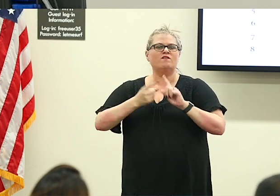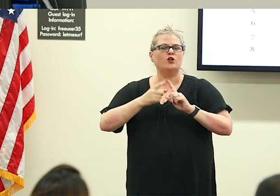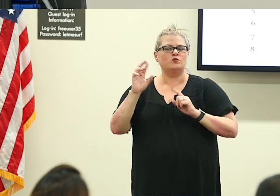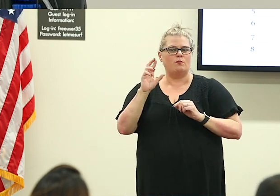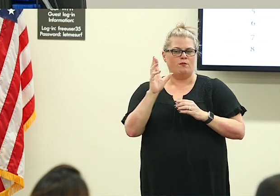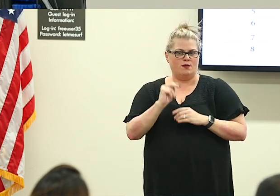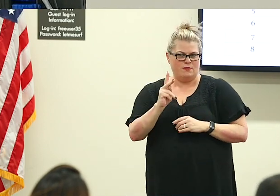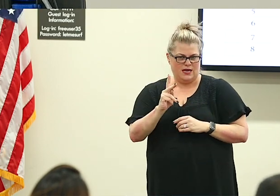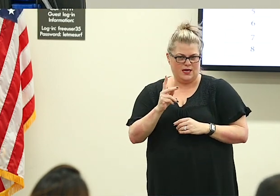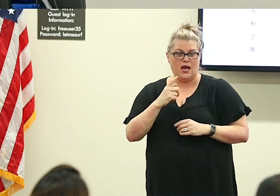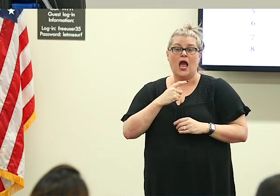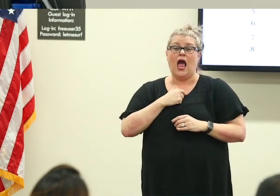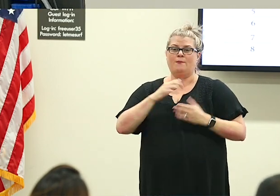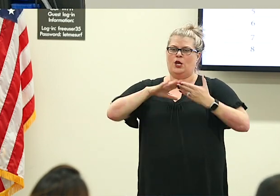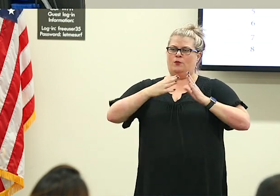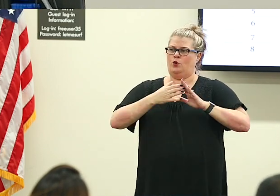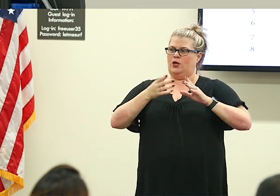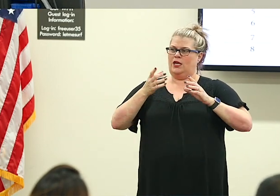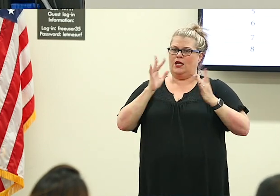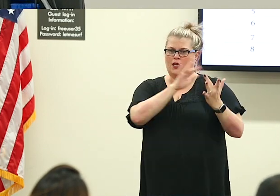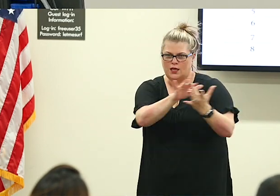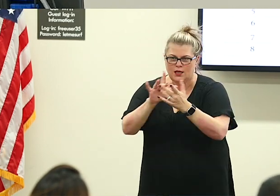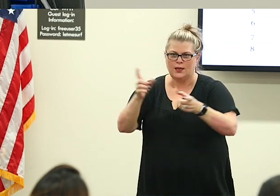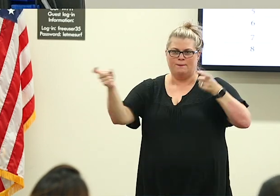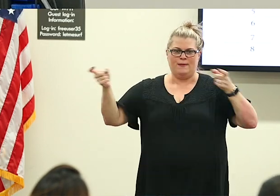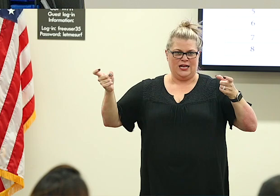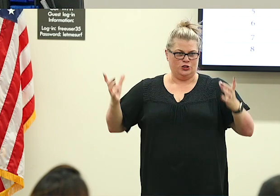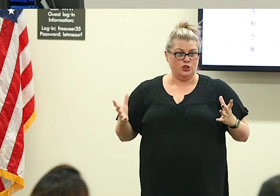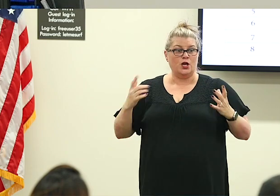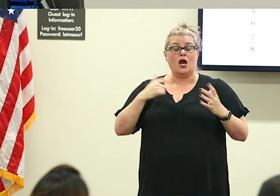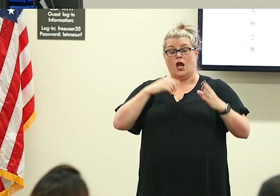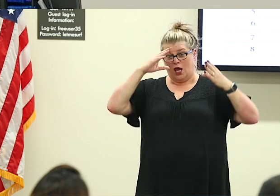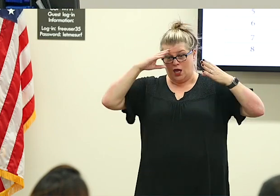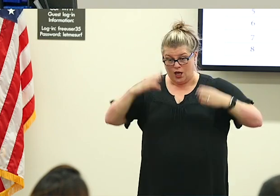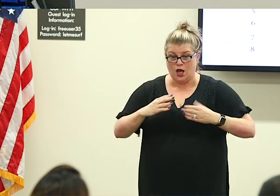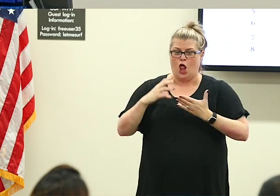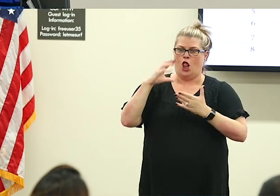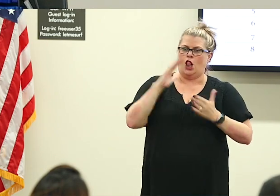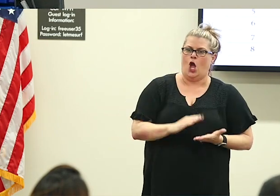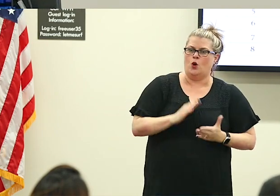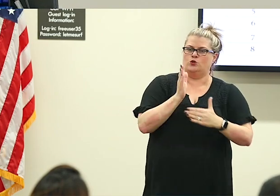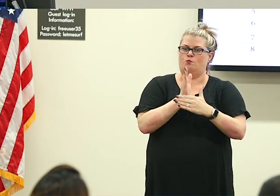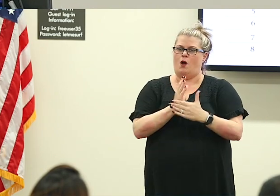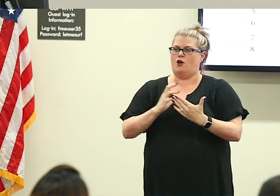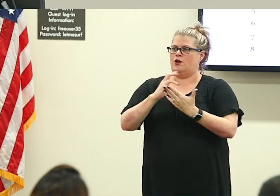specifically focused on low to moderate income housing program loans. So very unique in this space.